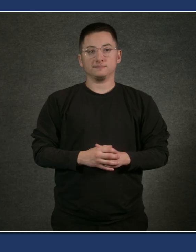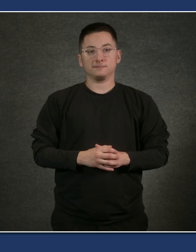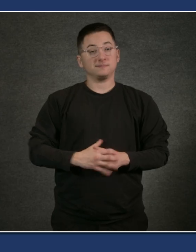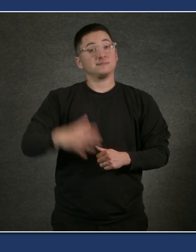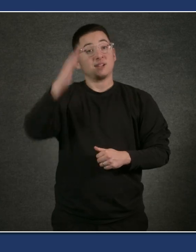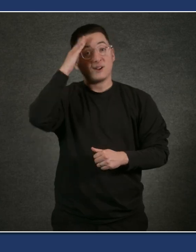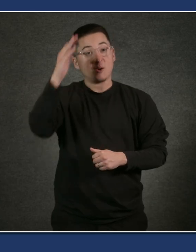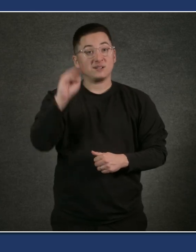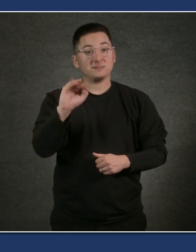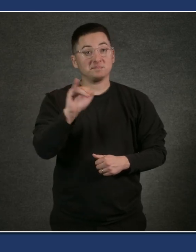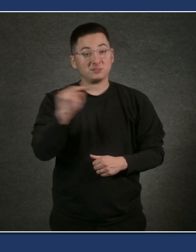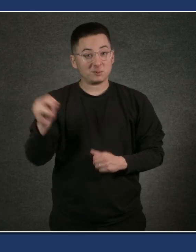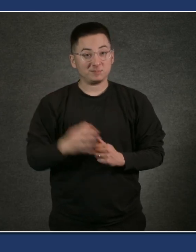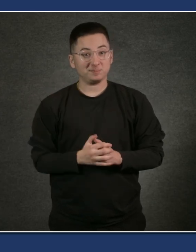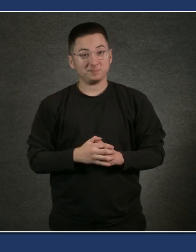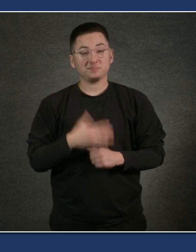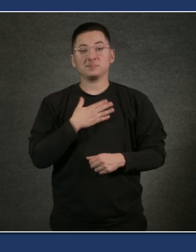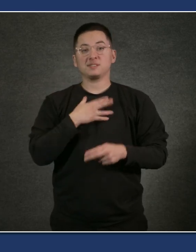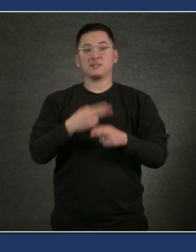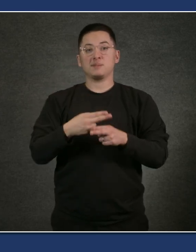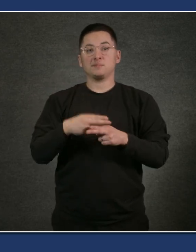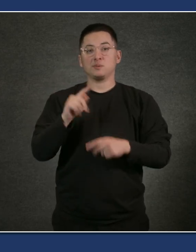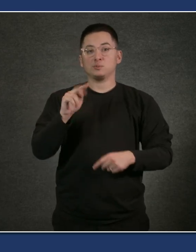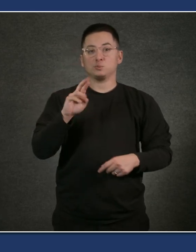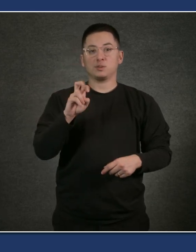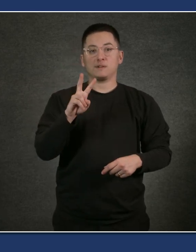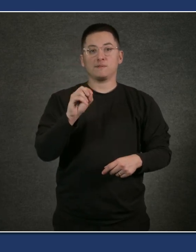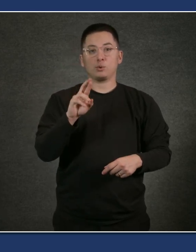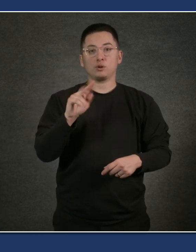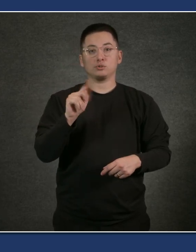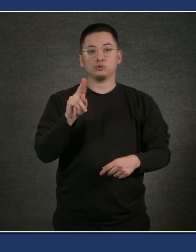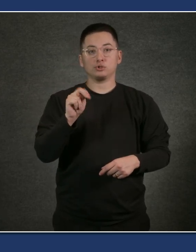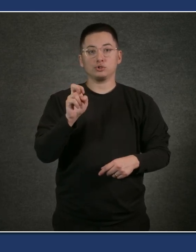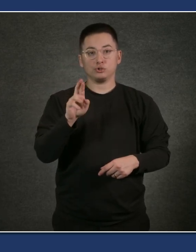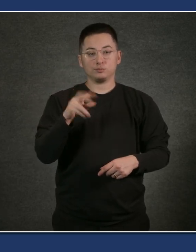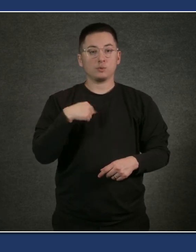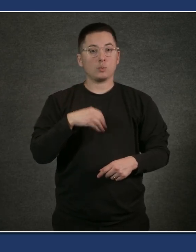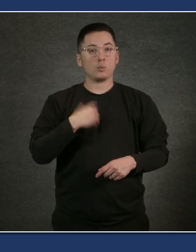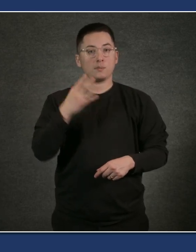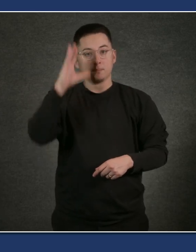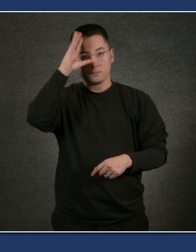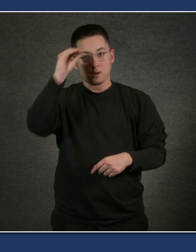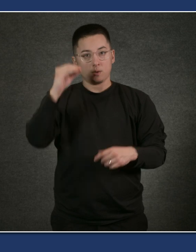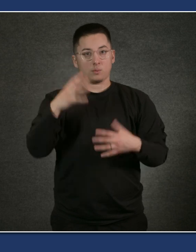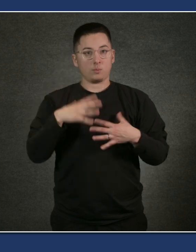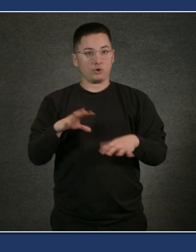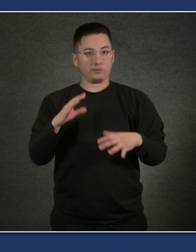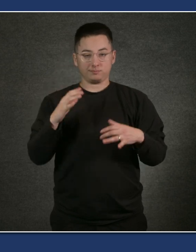Hello, Minnesota. My name is Trevor Turner. I'm a white male, wearing a blue sweater and a tie.